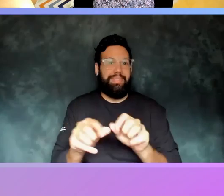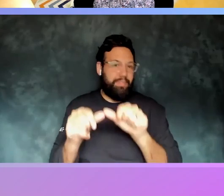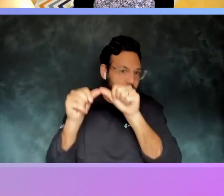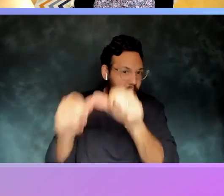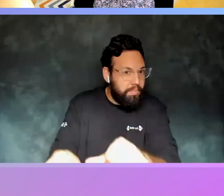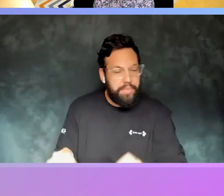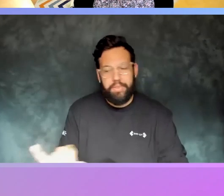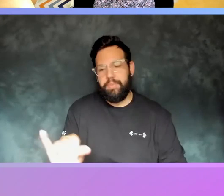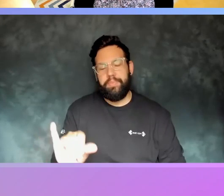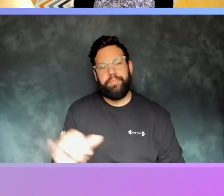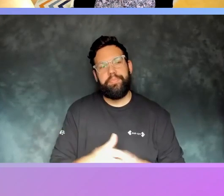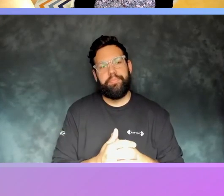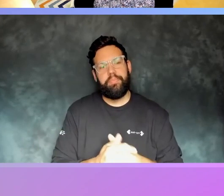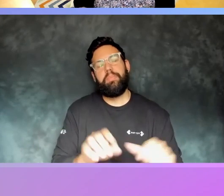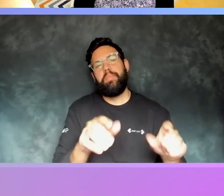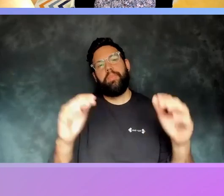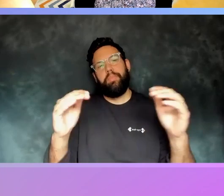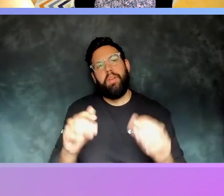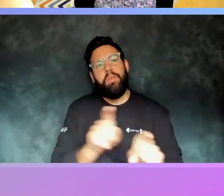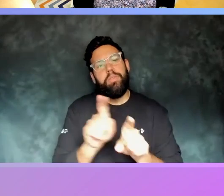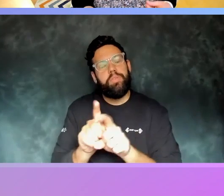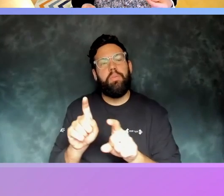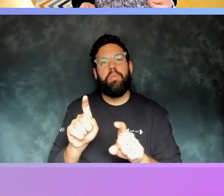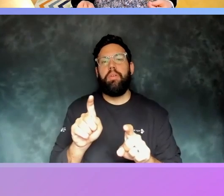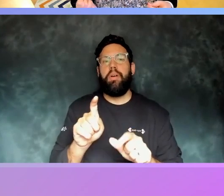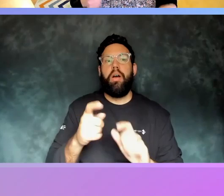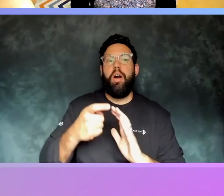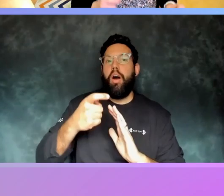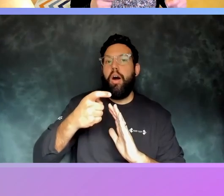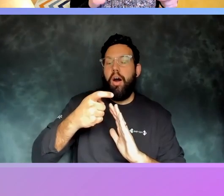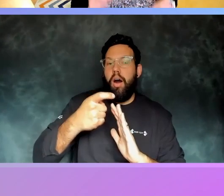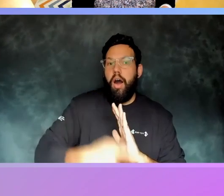should be annotated? This is the world's simplest form. We have all seen this.